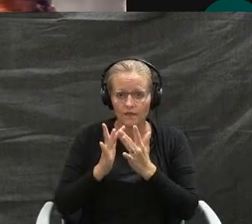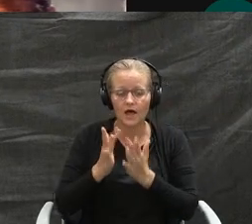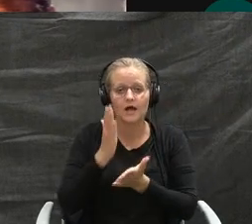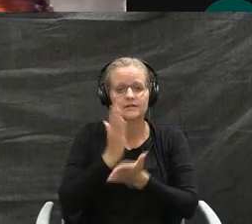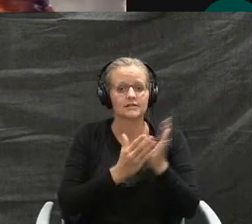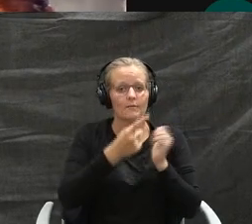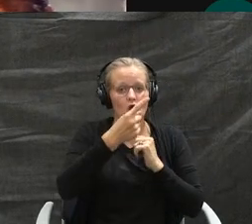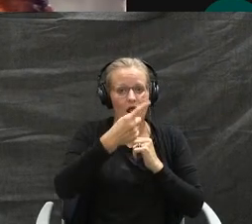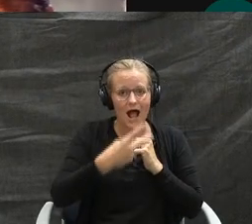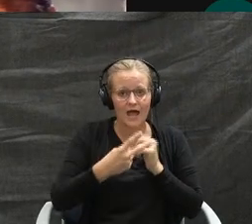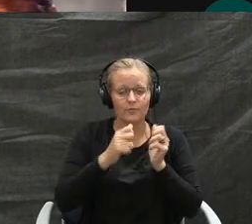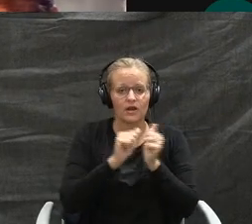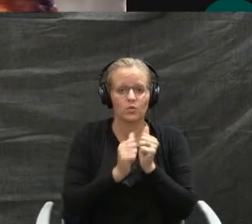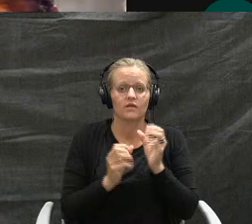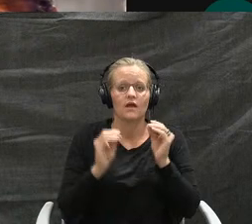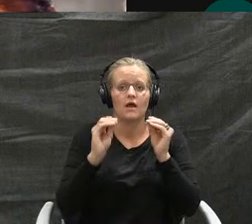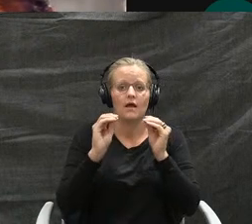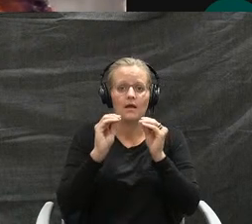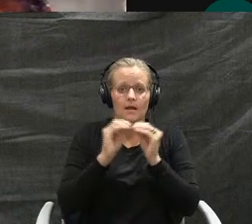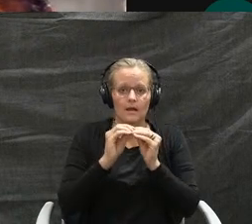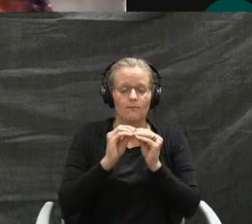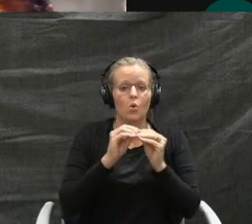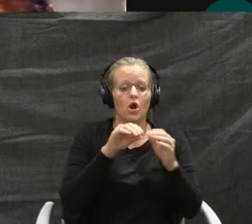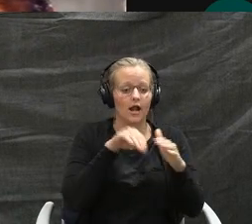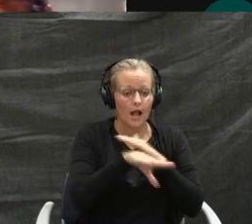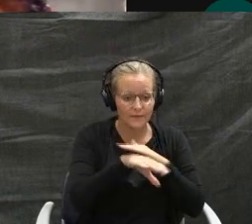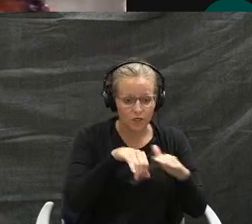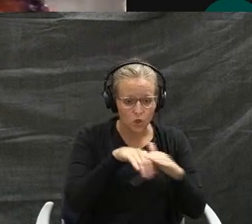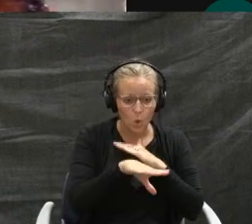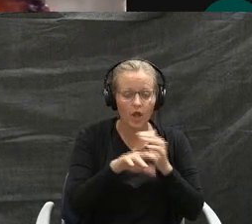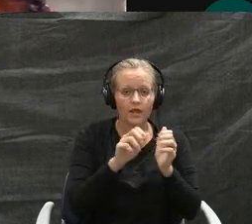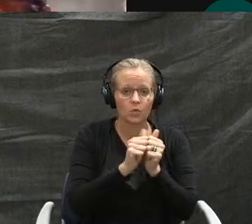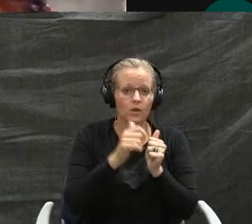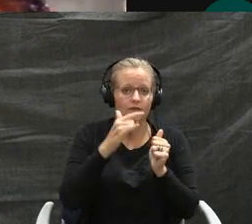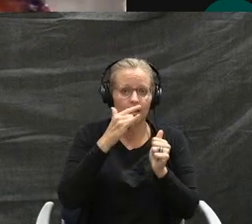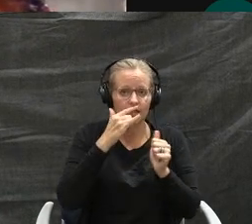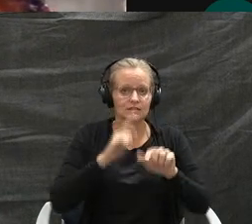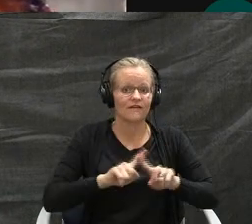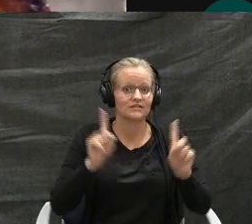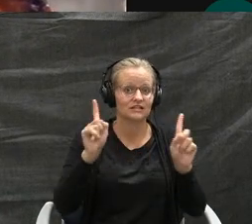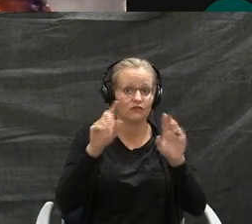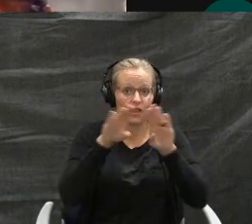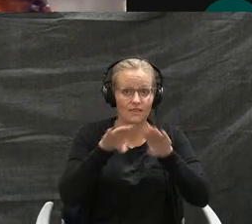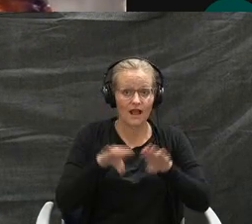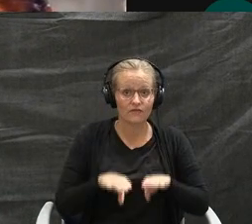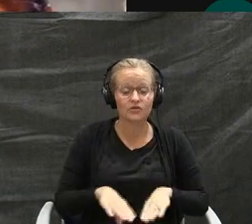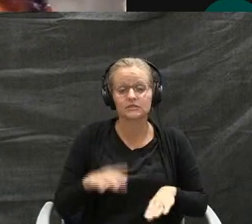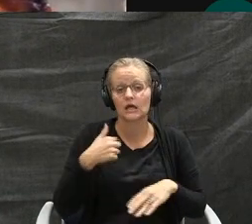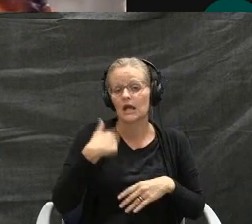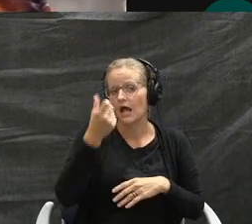more coming and going with kids at different levels on. I understand the learning continuum that you've laid out,